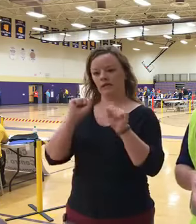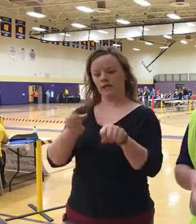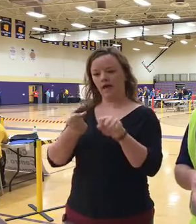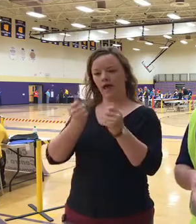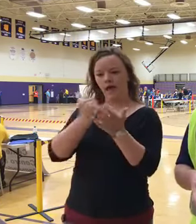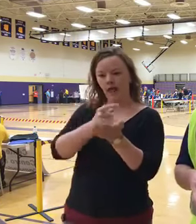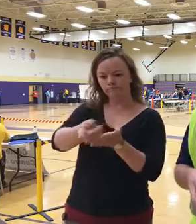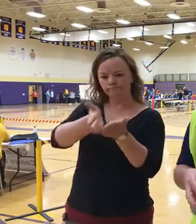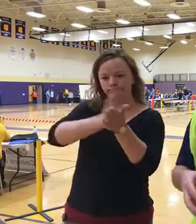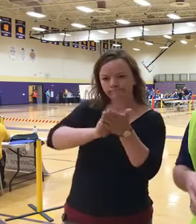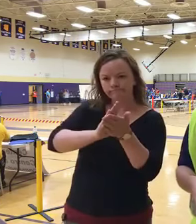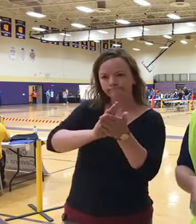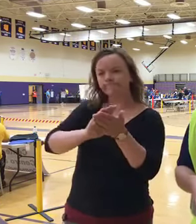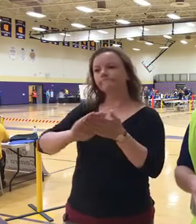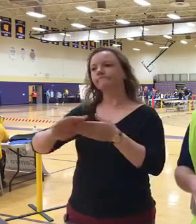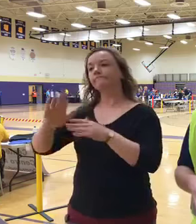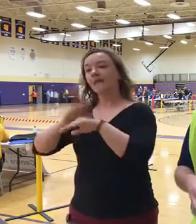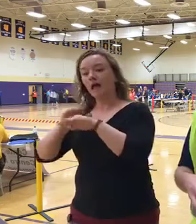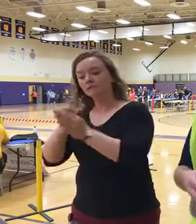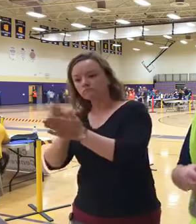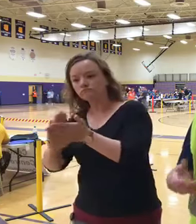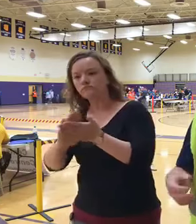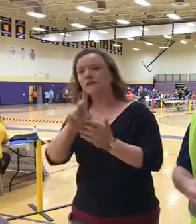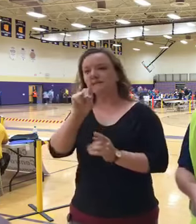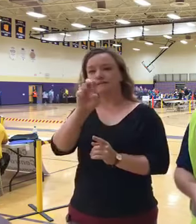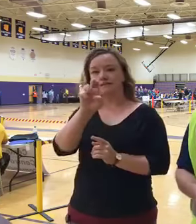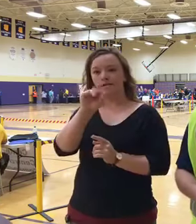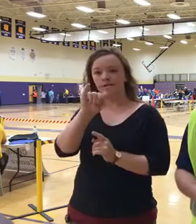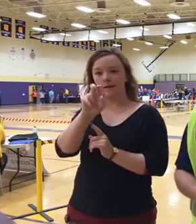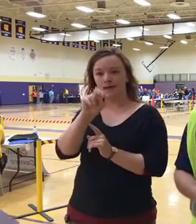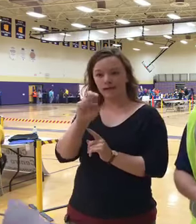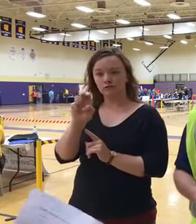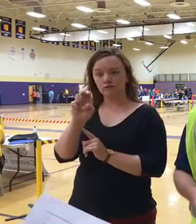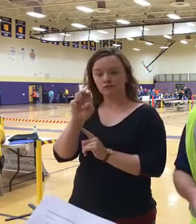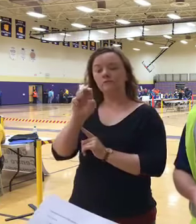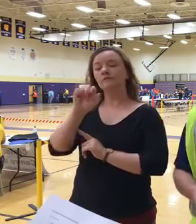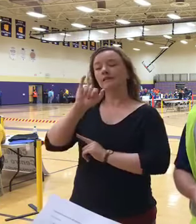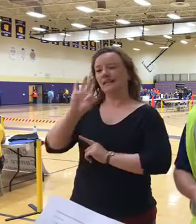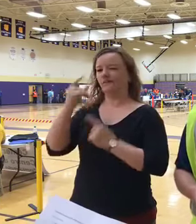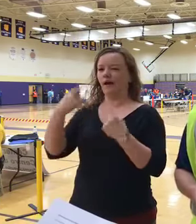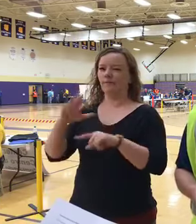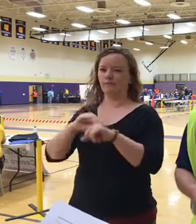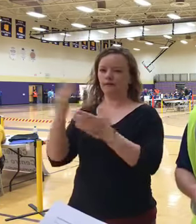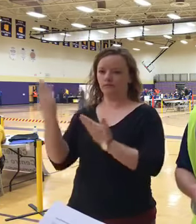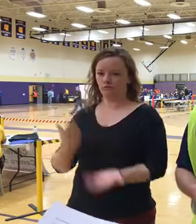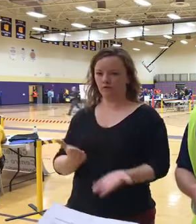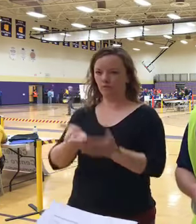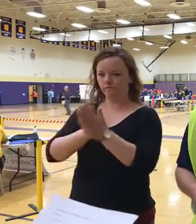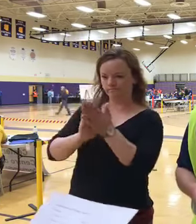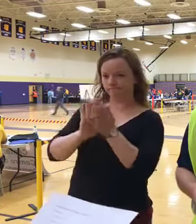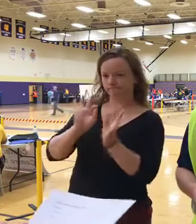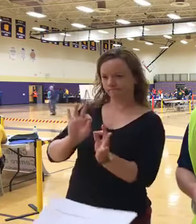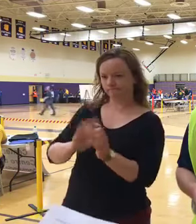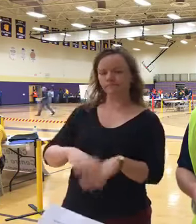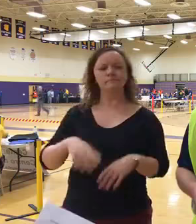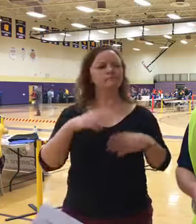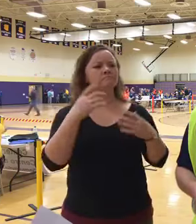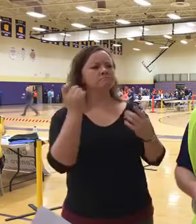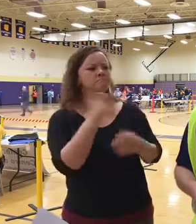through the whole decontamination process, if you happen to bring pets with you. What about my kids, you know, they’re at school, what happens to them?